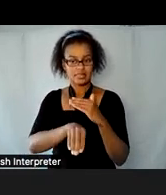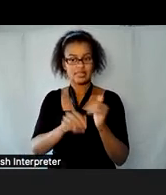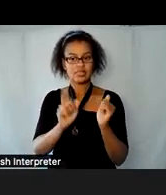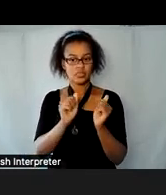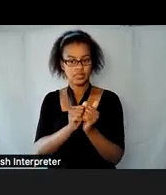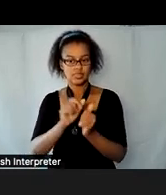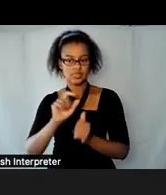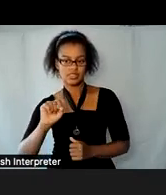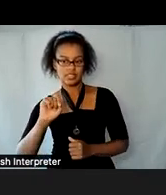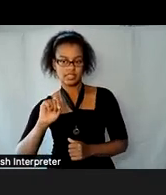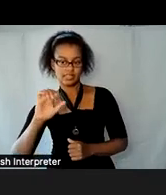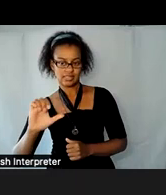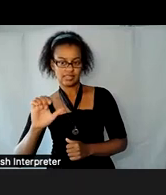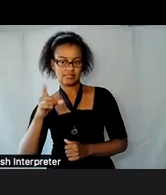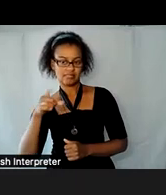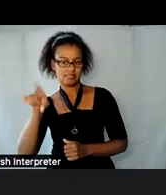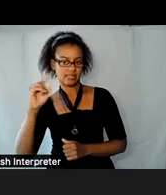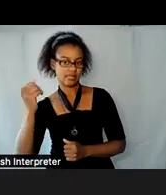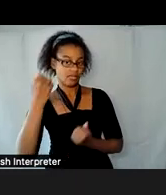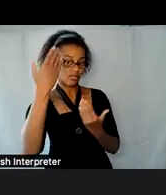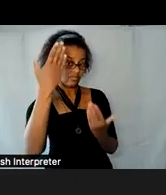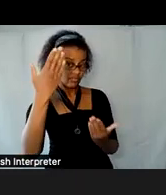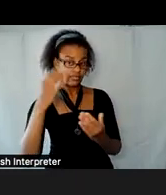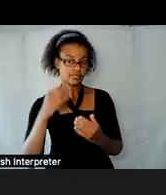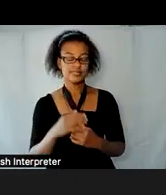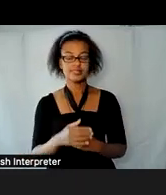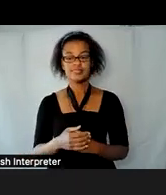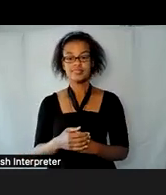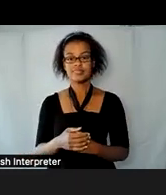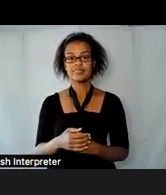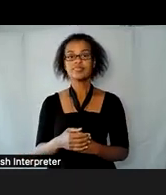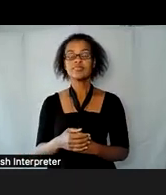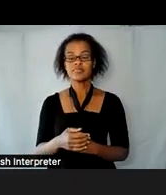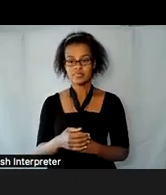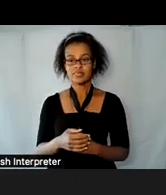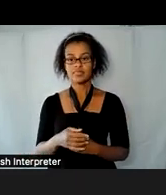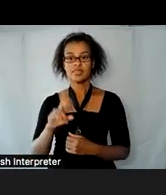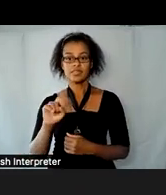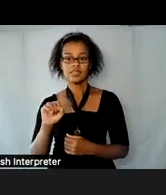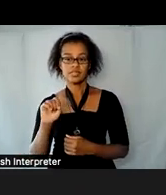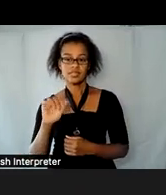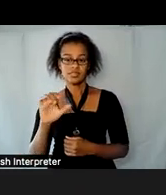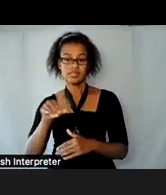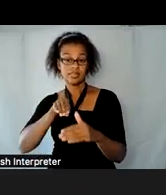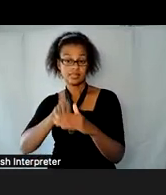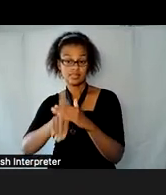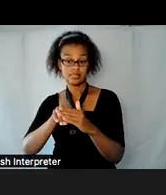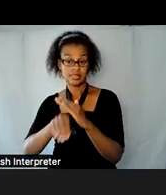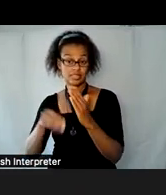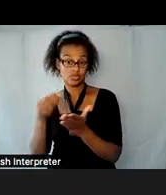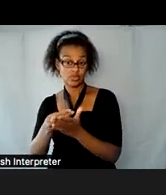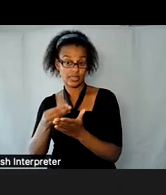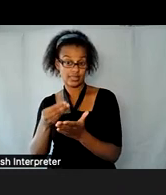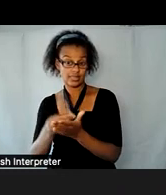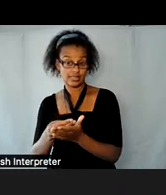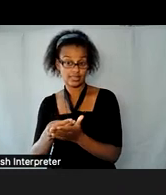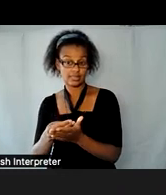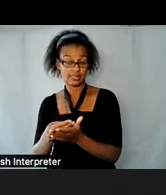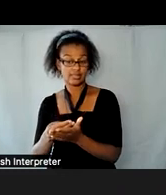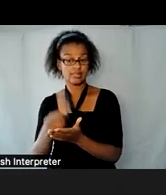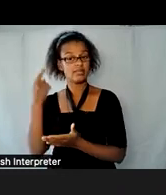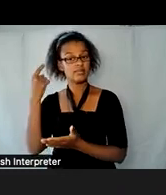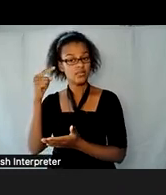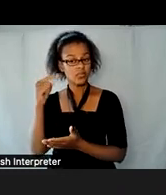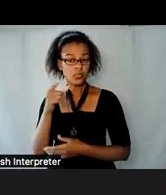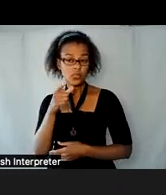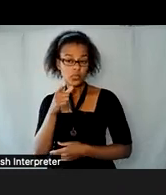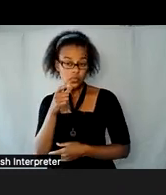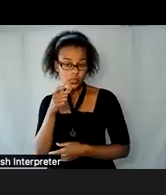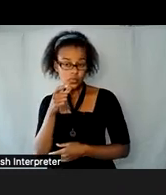So first of all, there is TSE accessibility grant that is offered to applicants, or projects